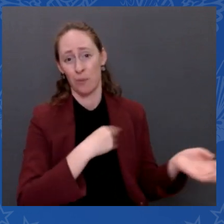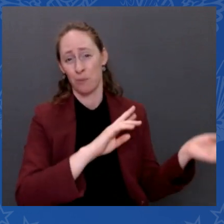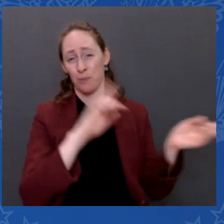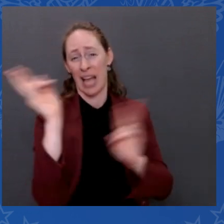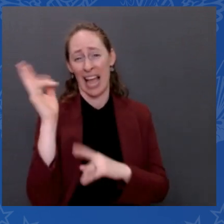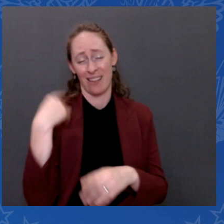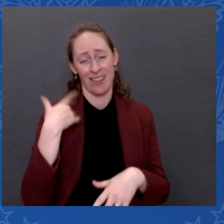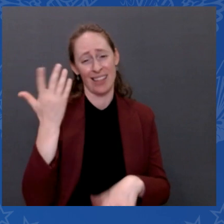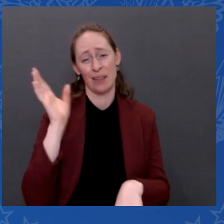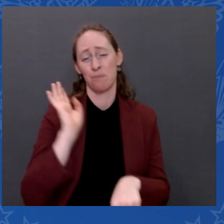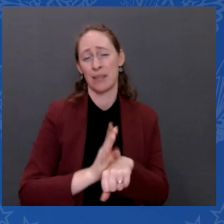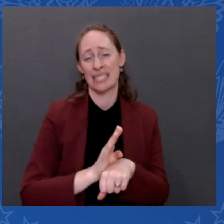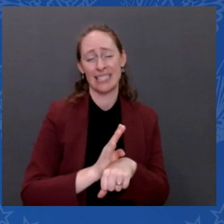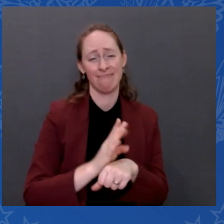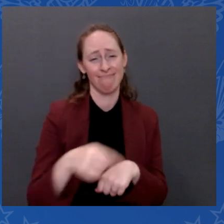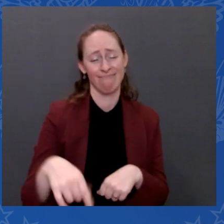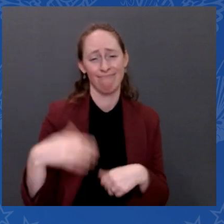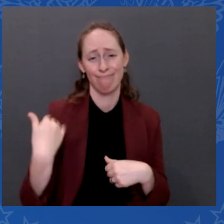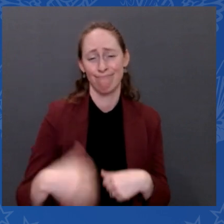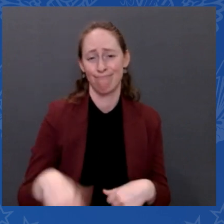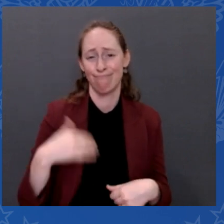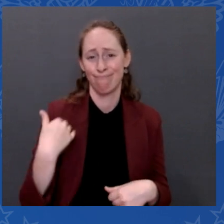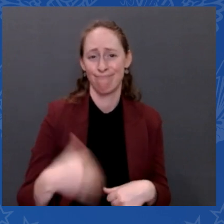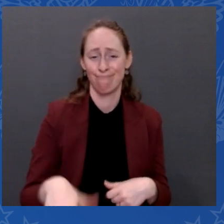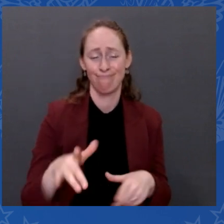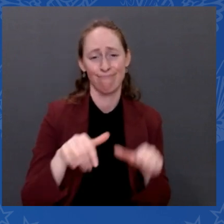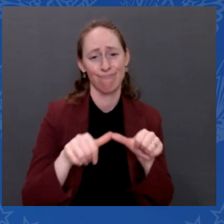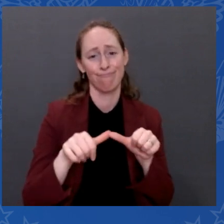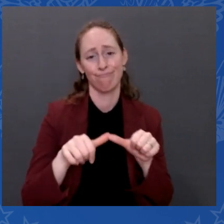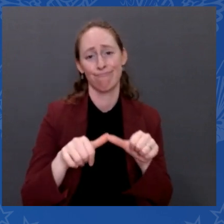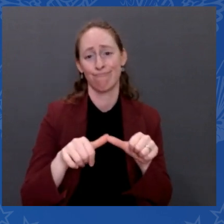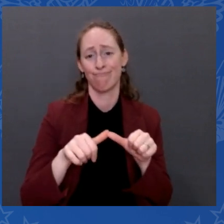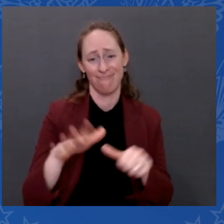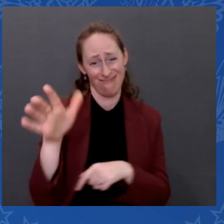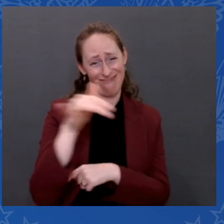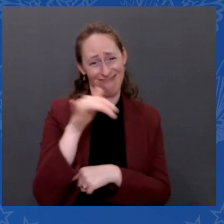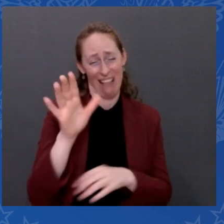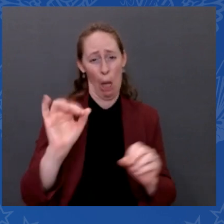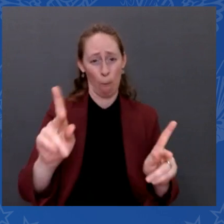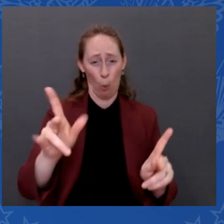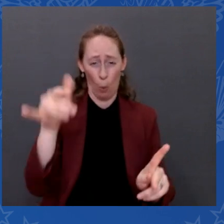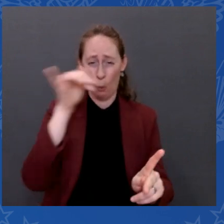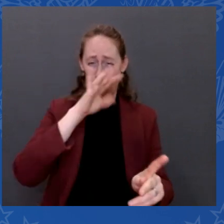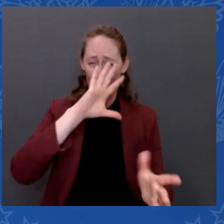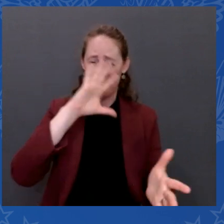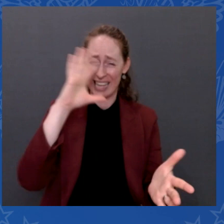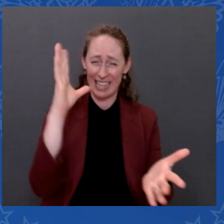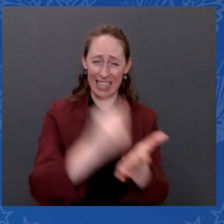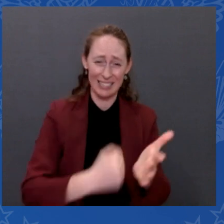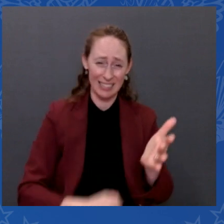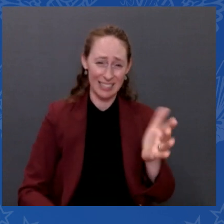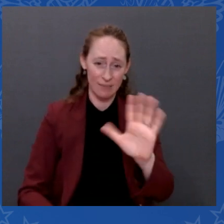So I think we have a big opportunity here, but we need to invest now. The time is running -- running out for us to get to the lead.